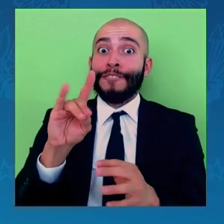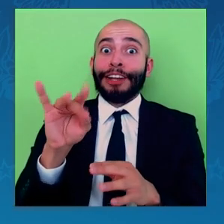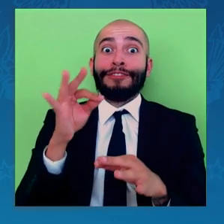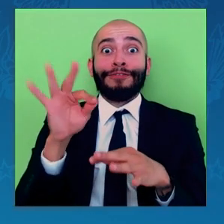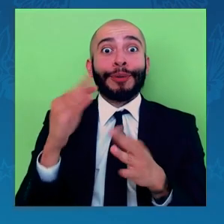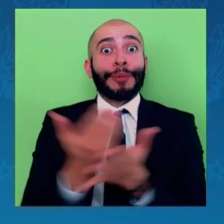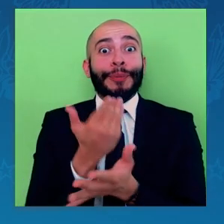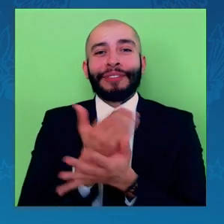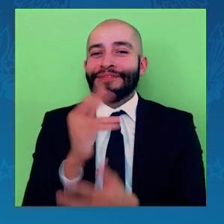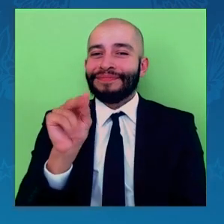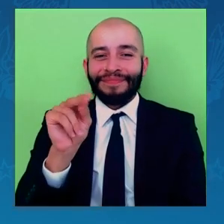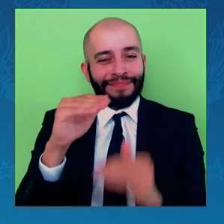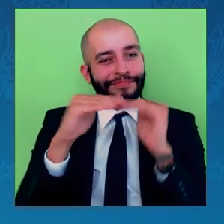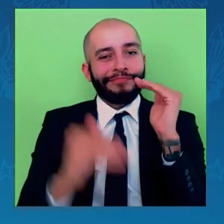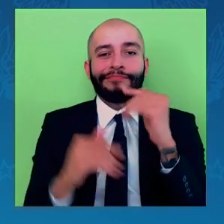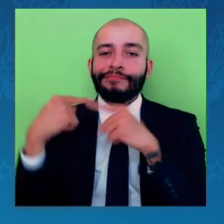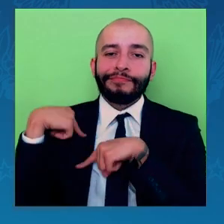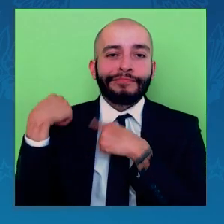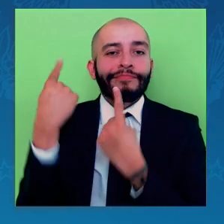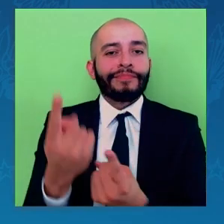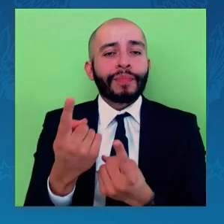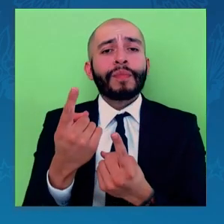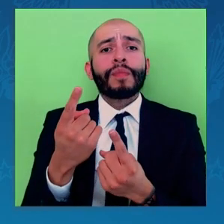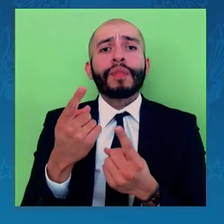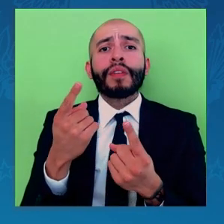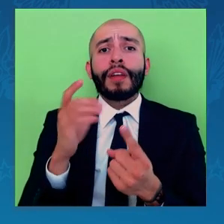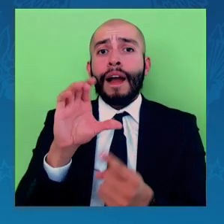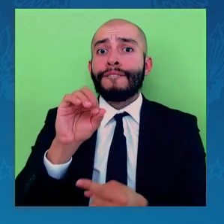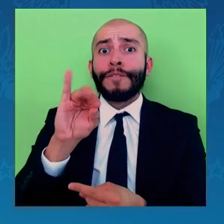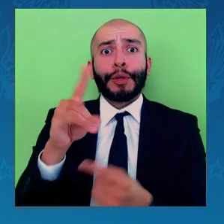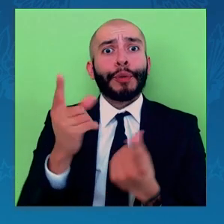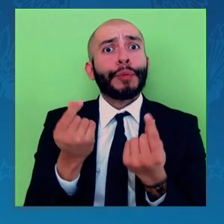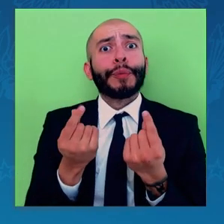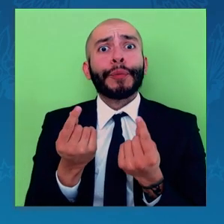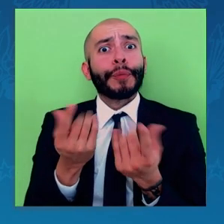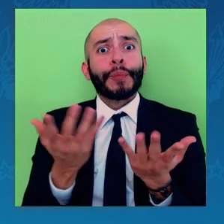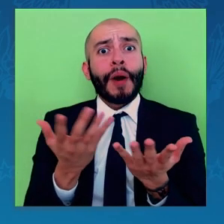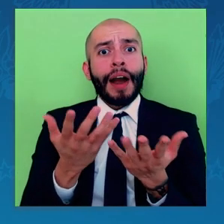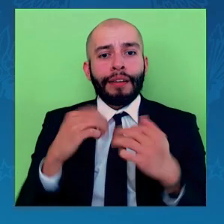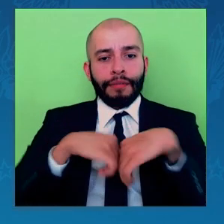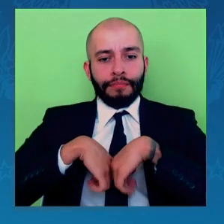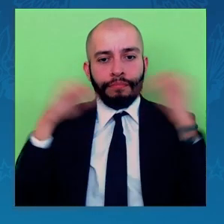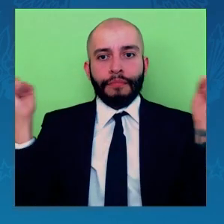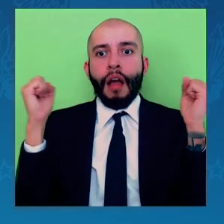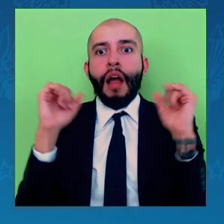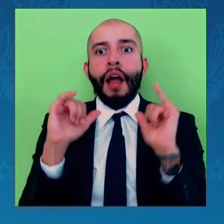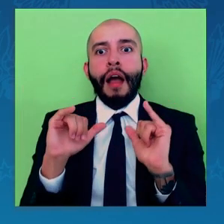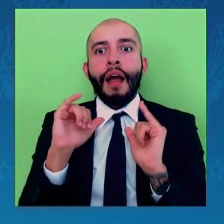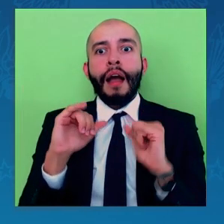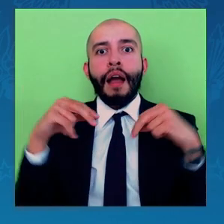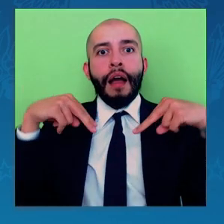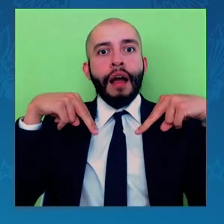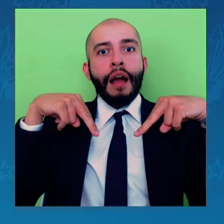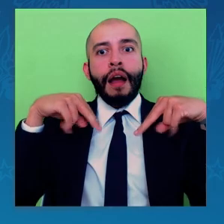What COVID-19 has done is expose these disparities, and it has exasperated these disparities.